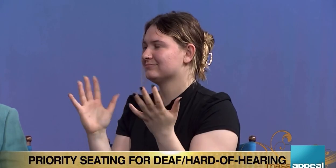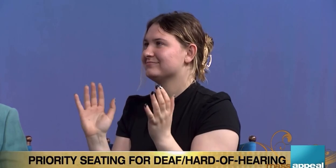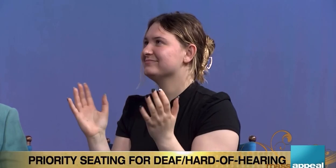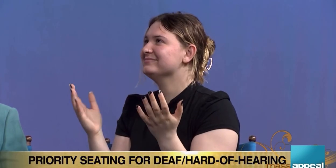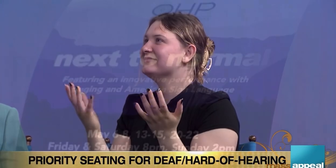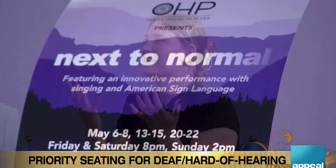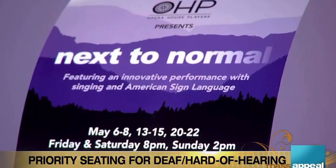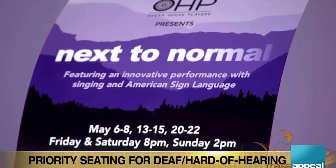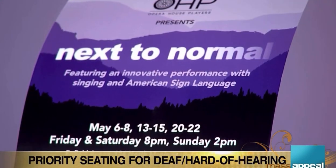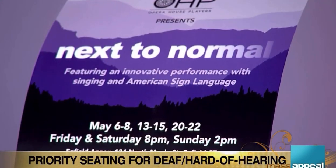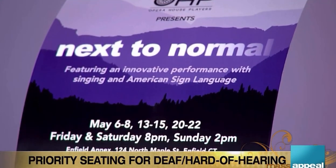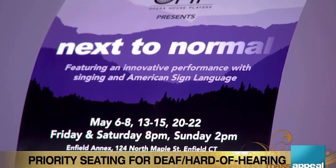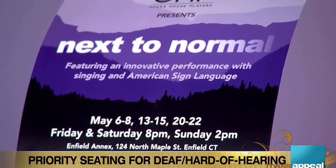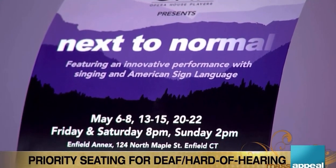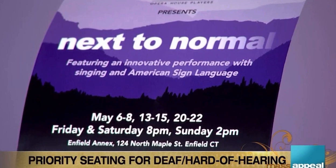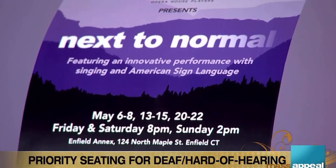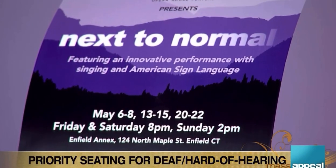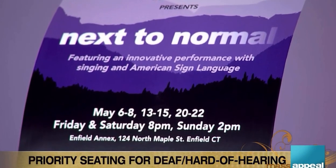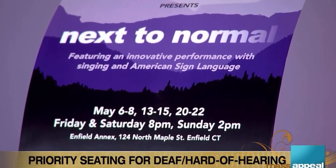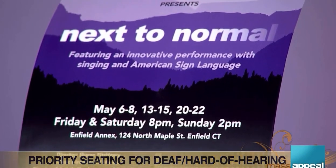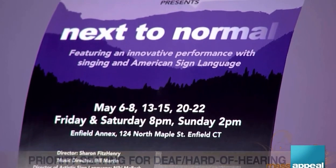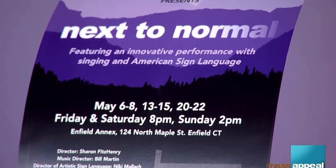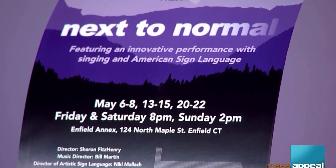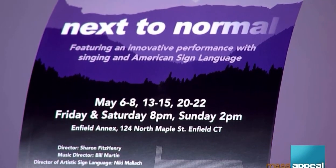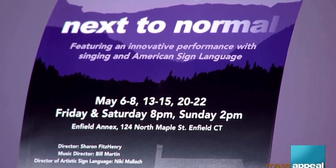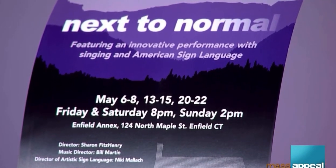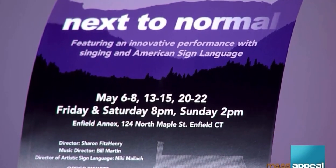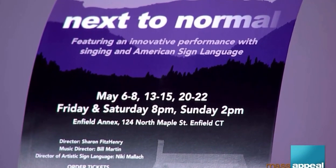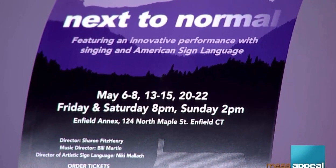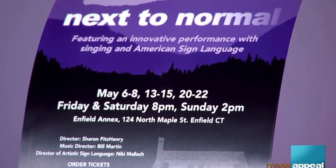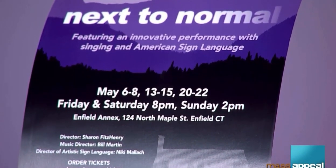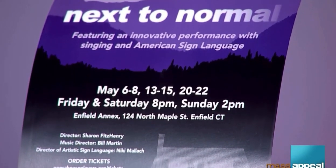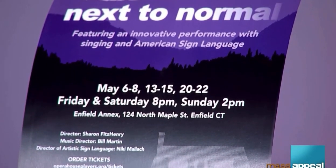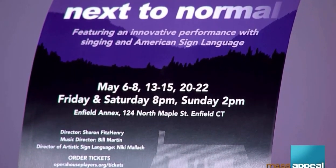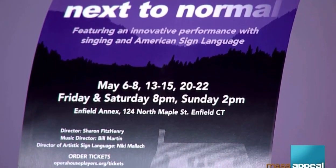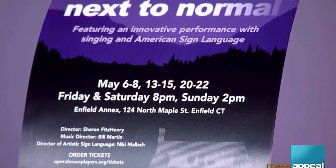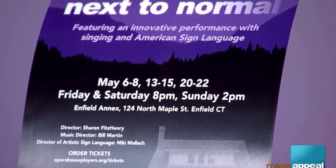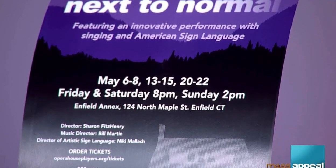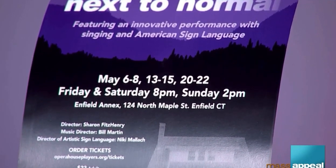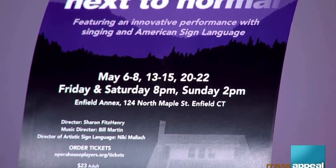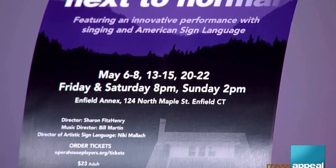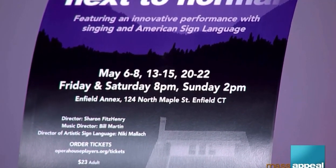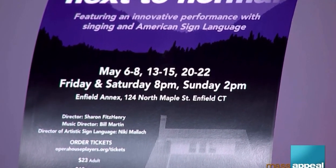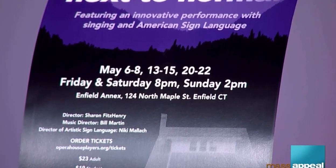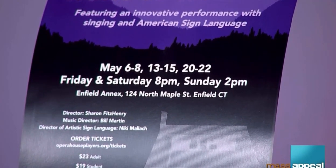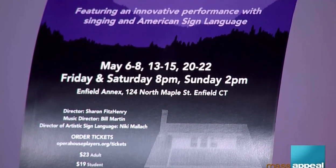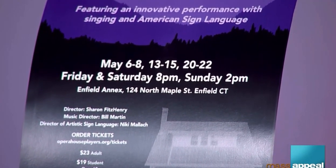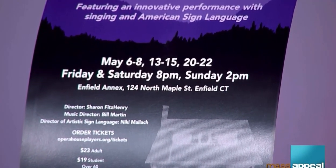able to cue everyone so it all comes together into one great picture. And then there's of course the